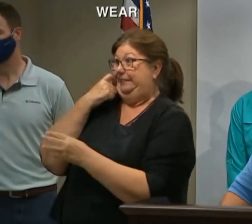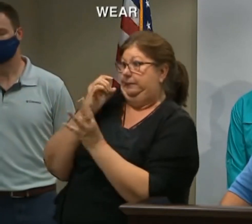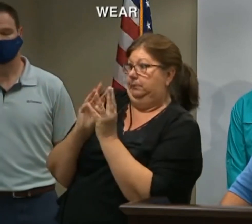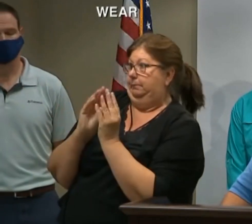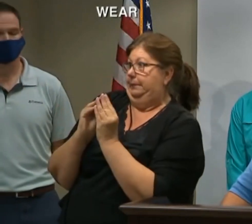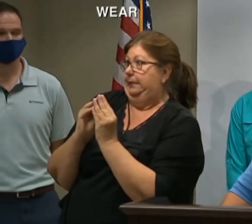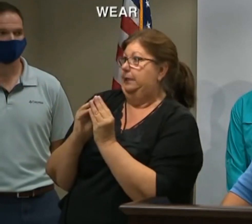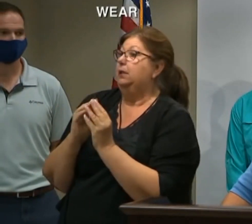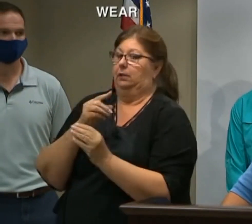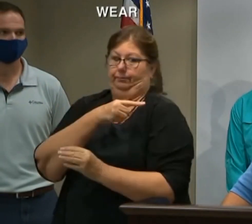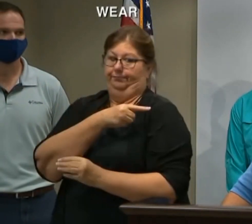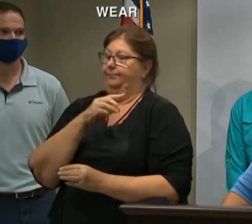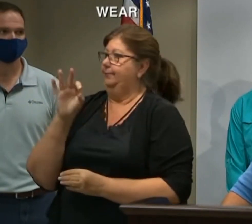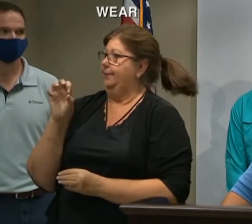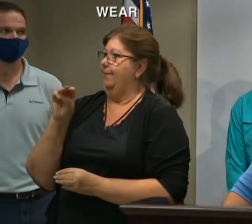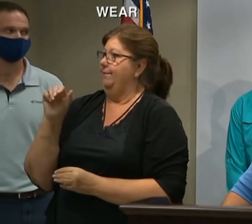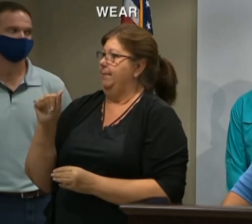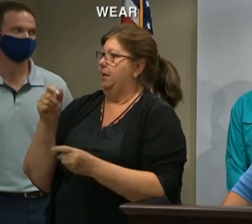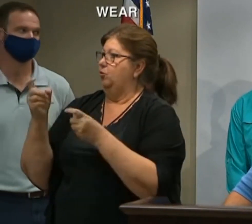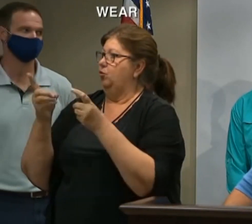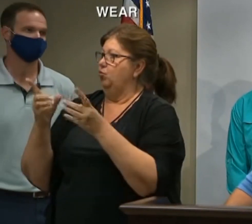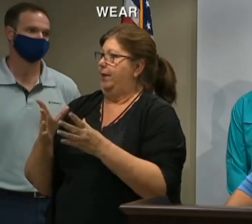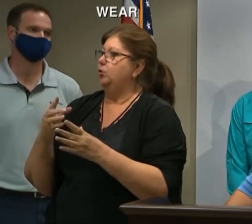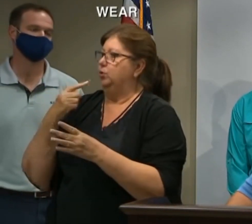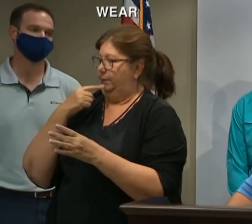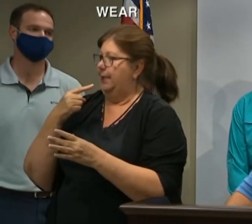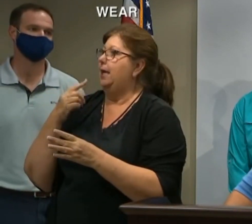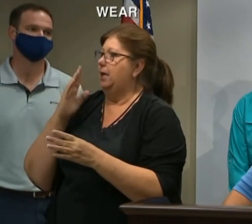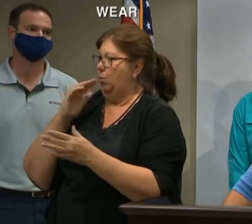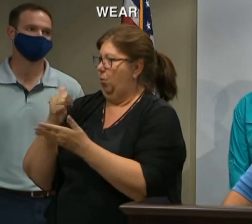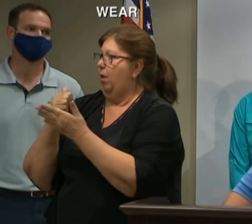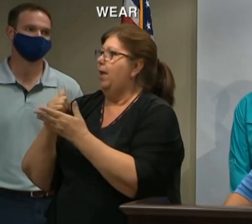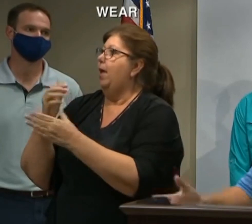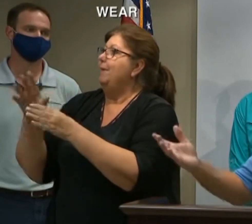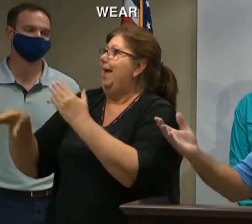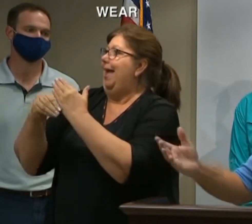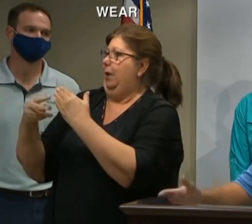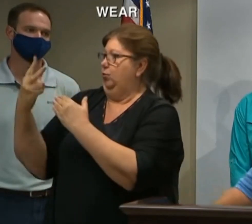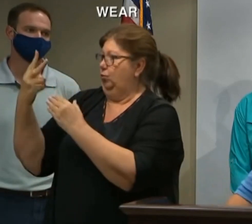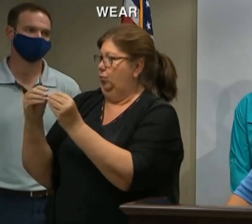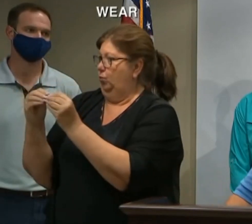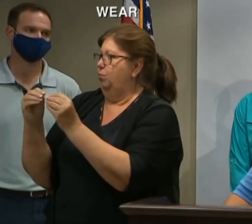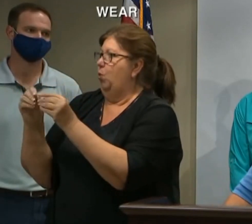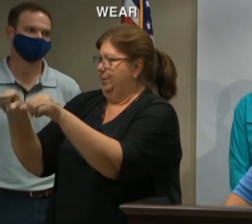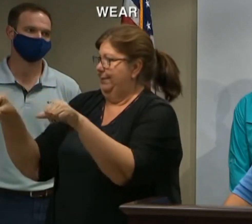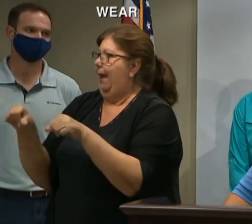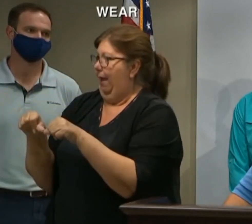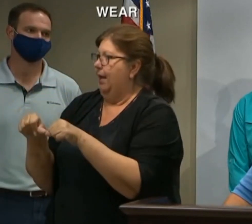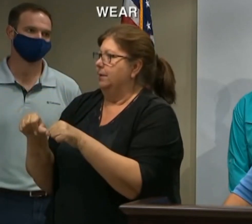the director was very gracious to work with us he said on new new sites i think woodland heights is going to be one of them and looking to